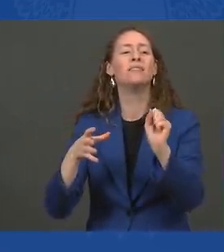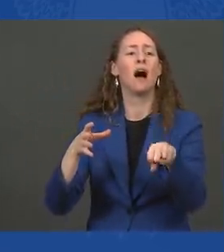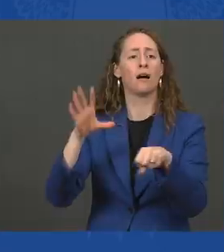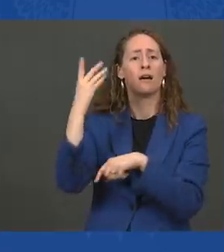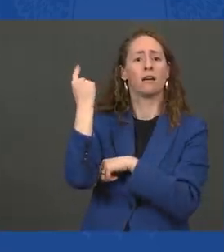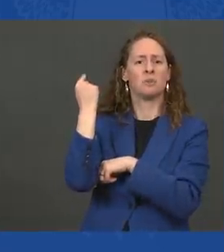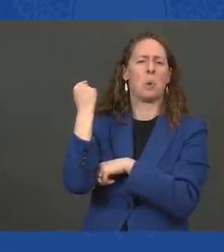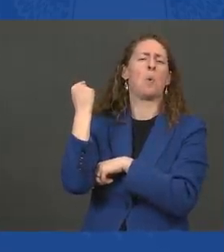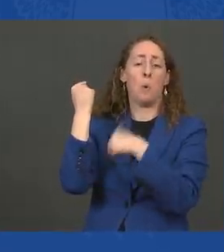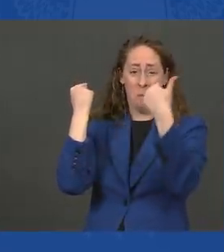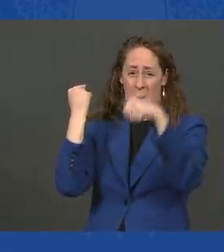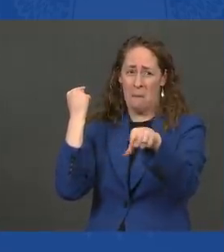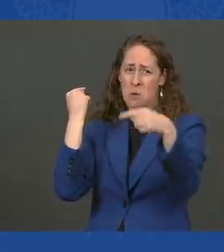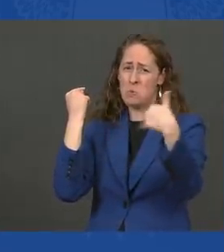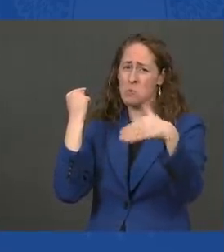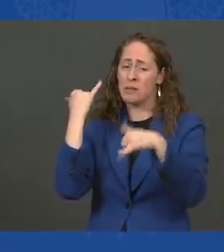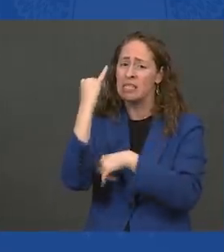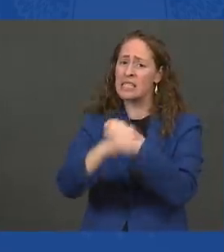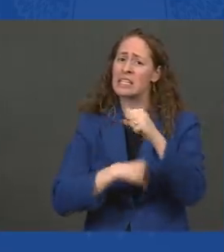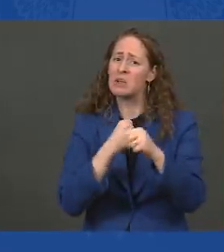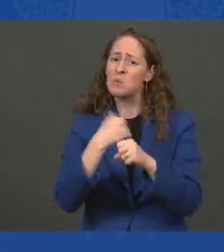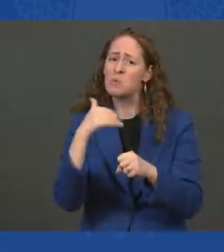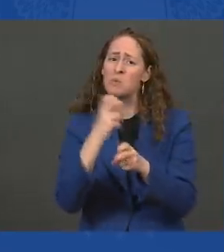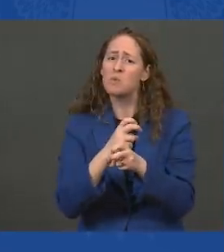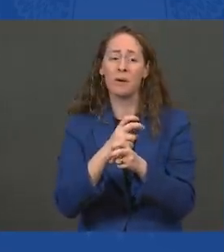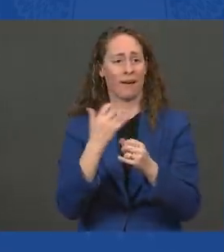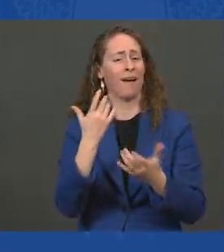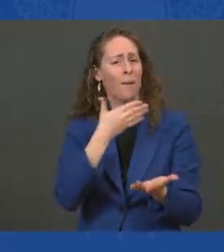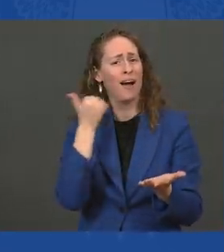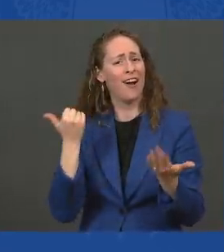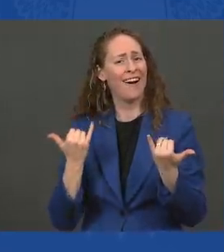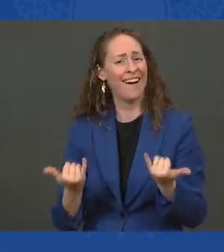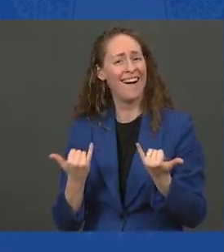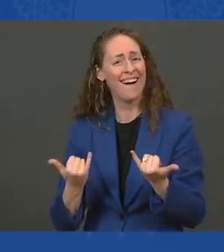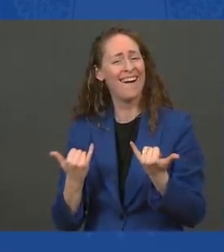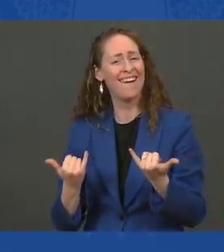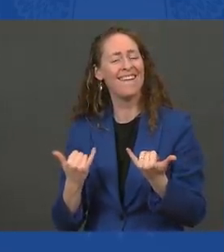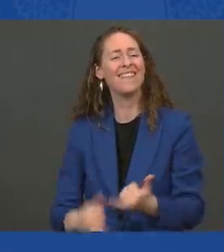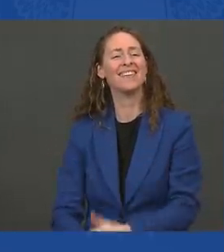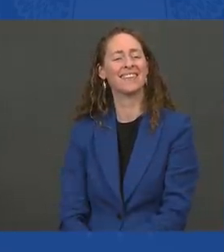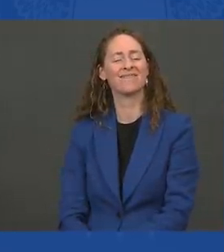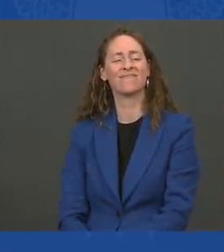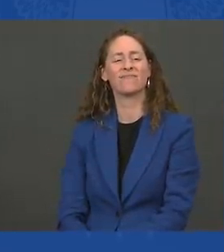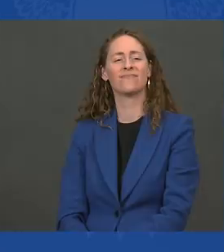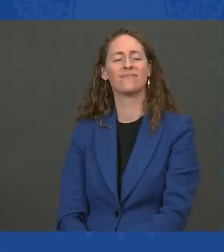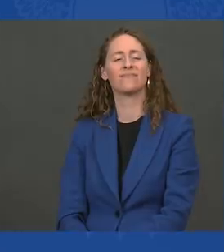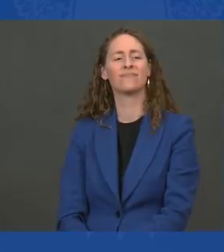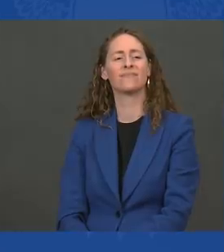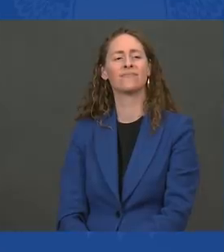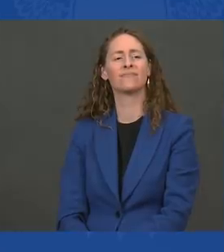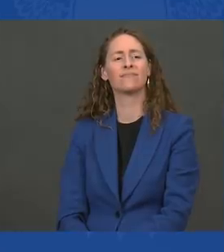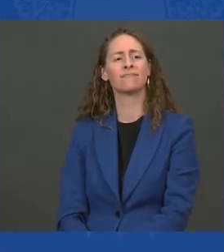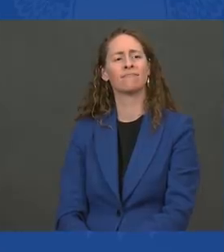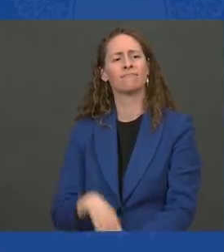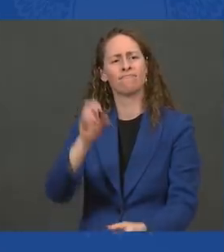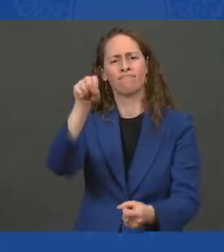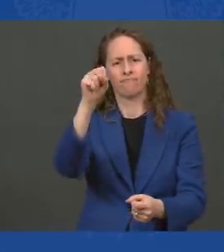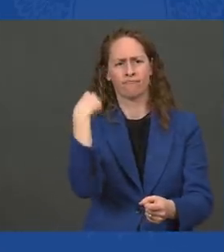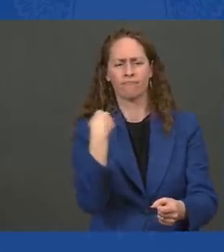We're throwing everything we can at this virus, tracking it from every angle. And that's what we have to keep doing.